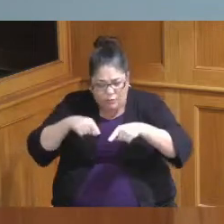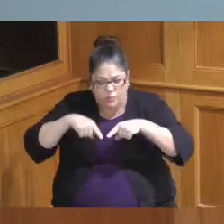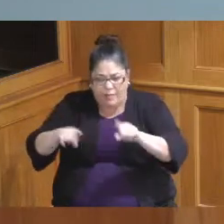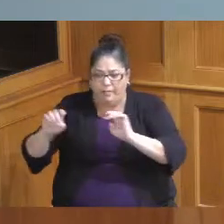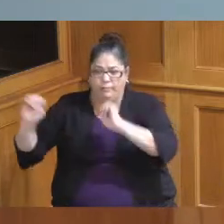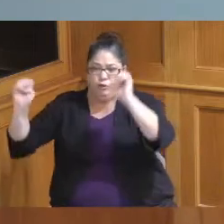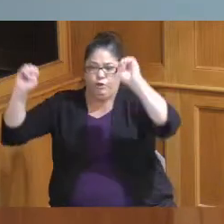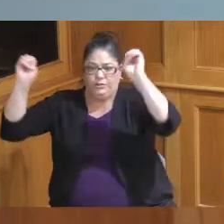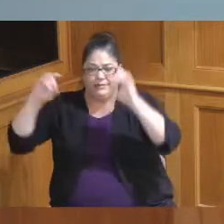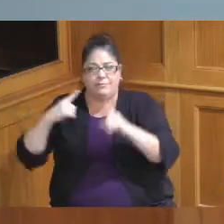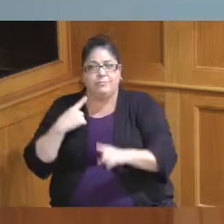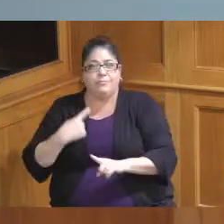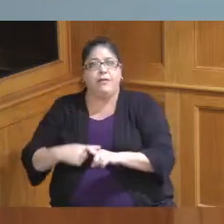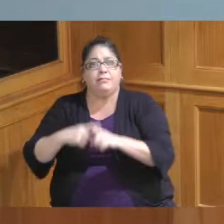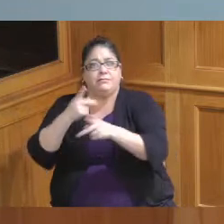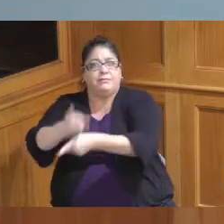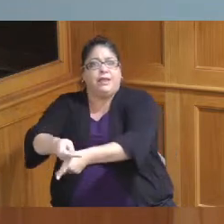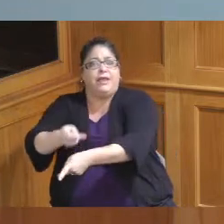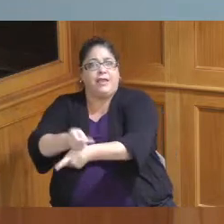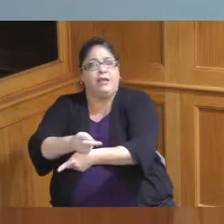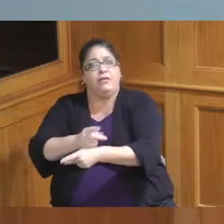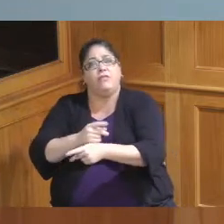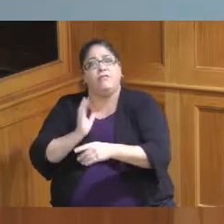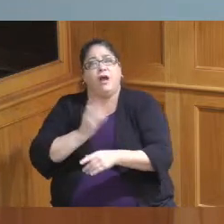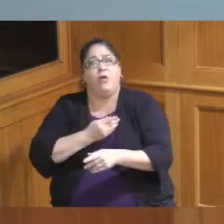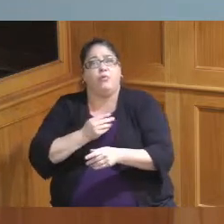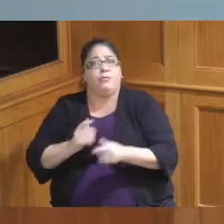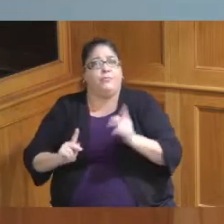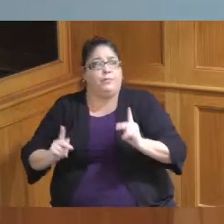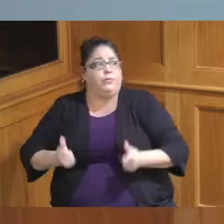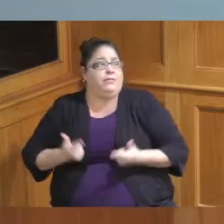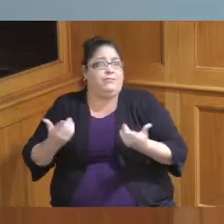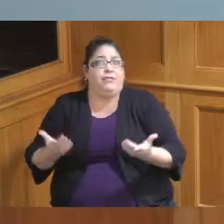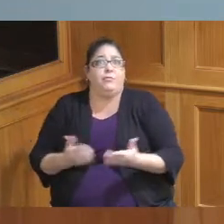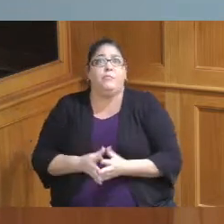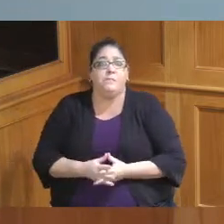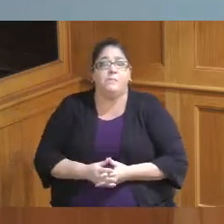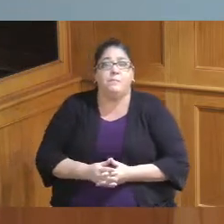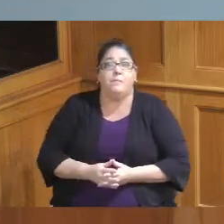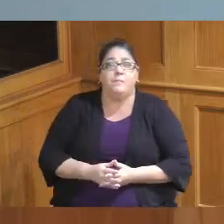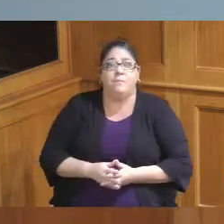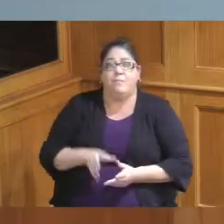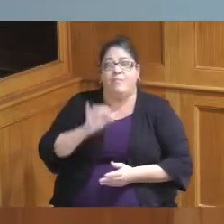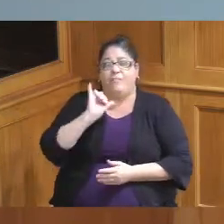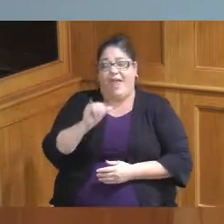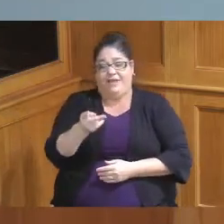good quality care of our of our residents so we're seeing the future here very proud of her I should